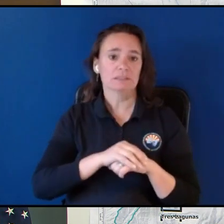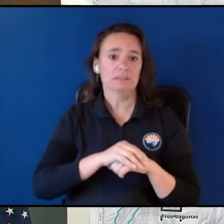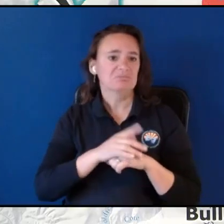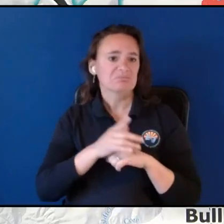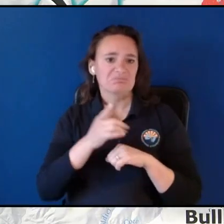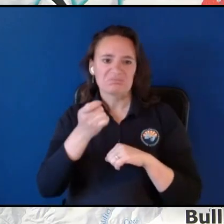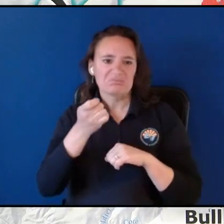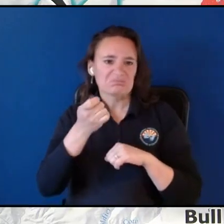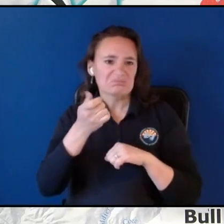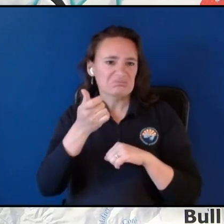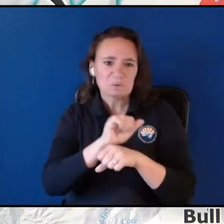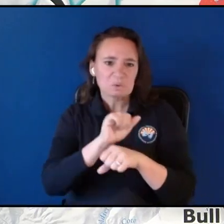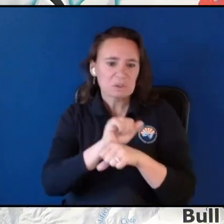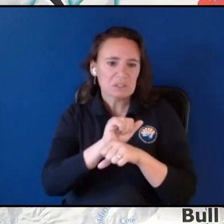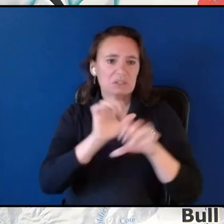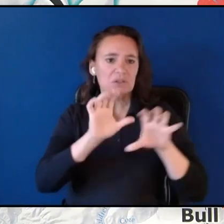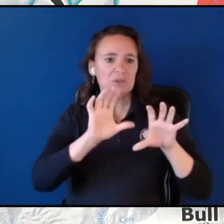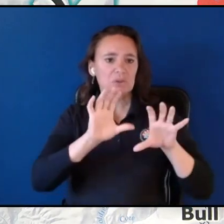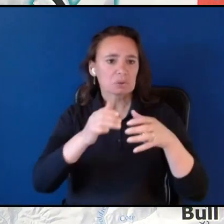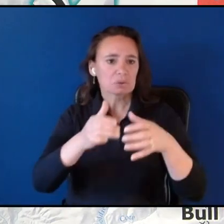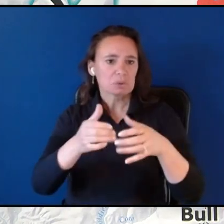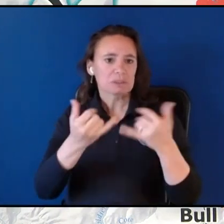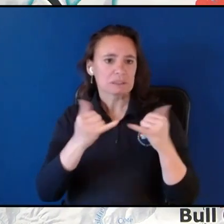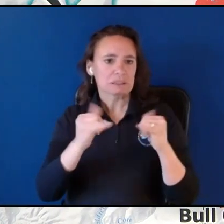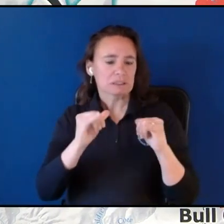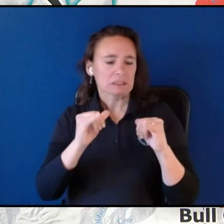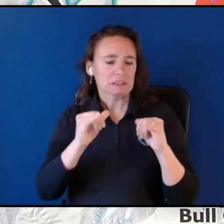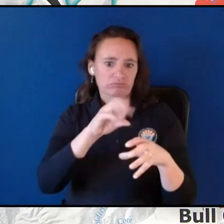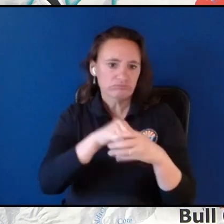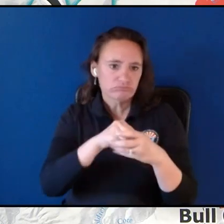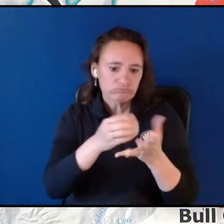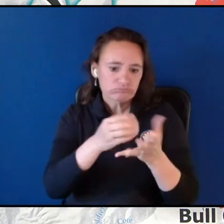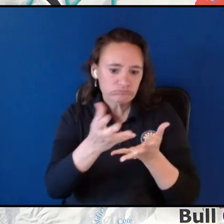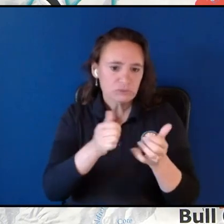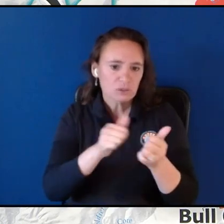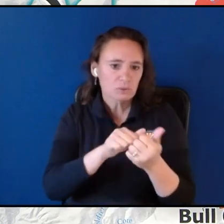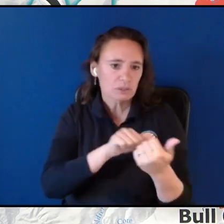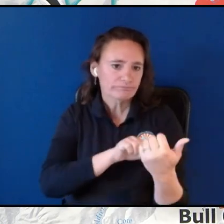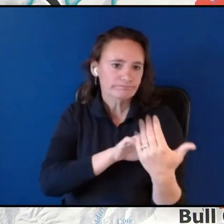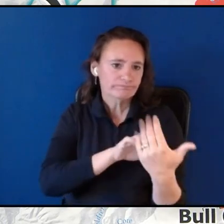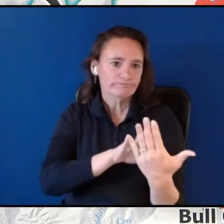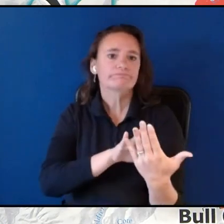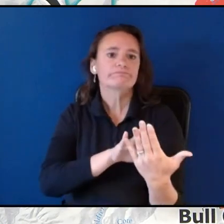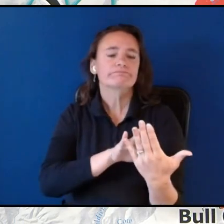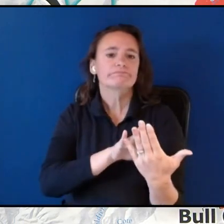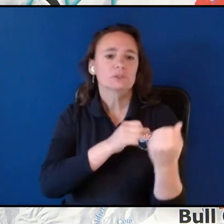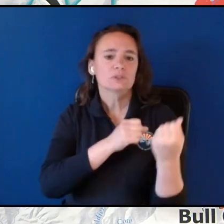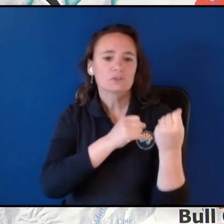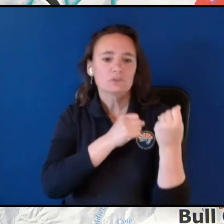actively engaged with tactical patrol which is driving throughout the communities, looking for hot